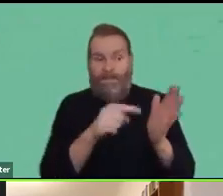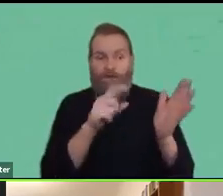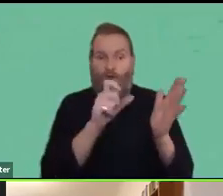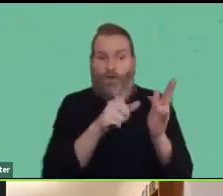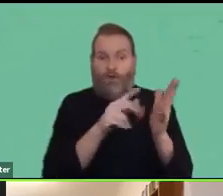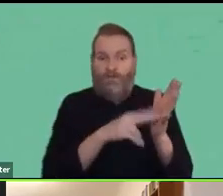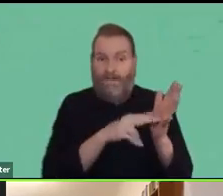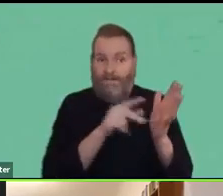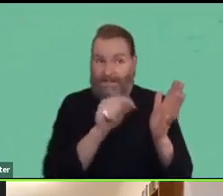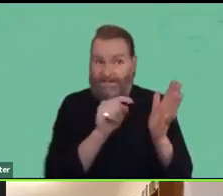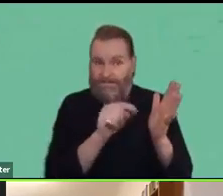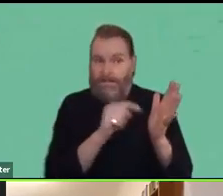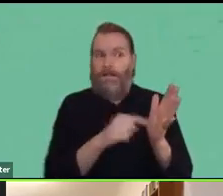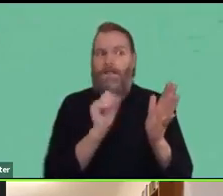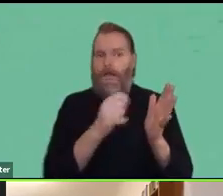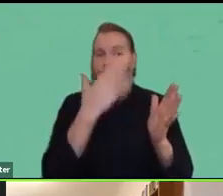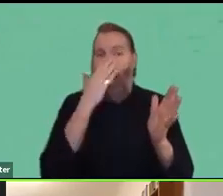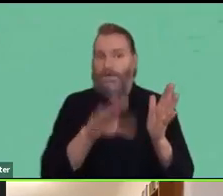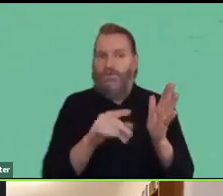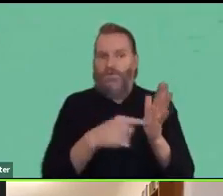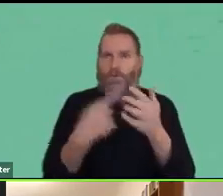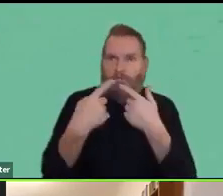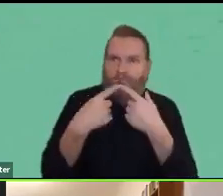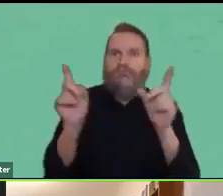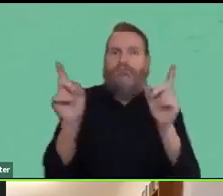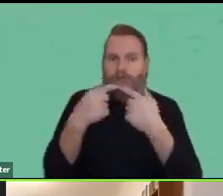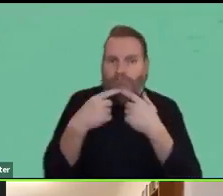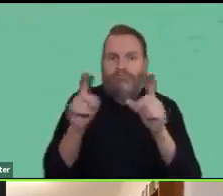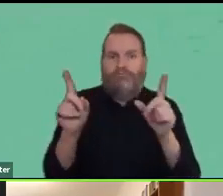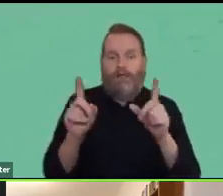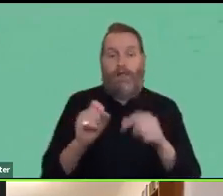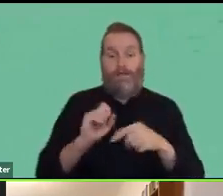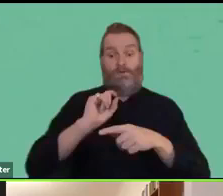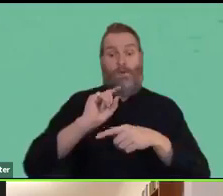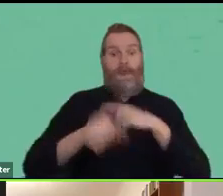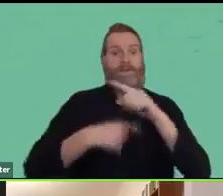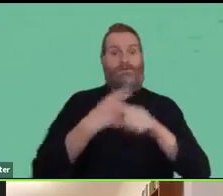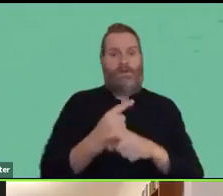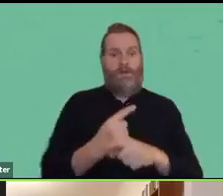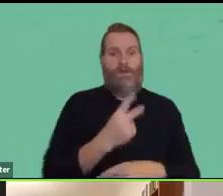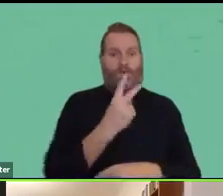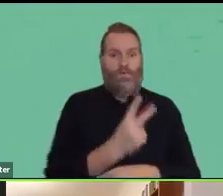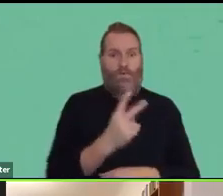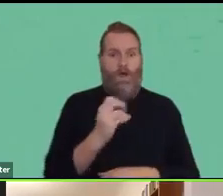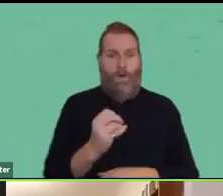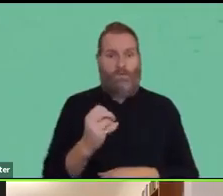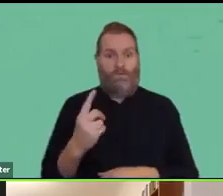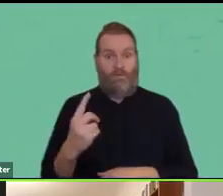in such a terrible way but we need to go into 2021 clear if the government can't even be bothered to